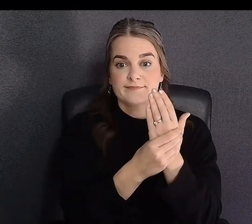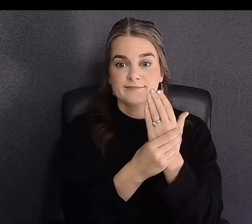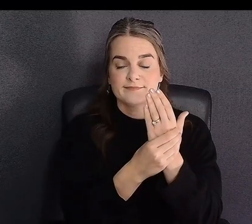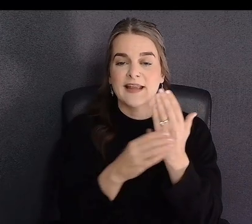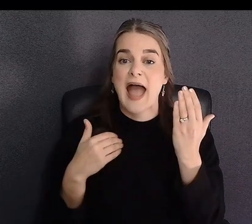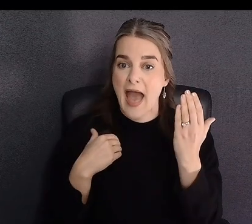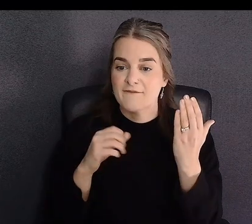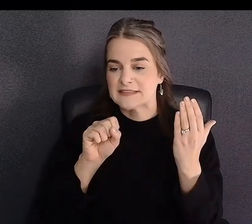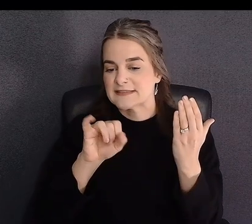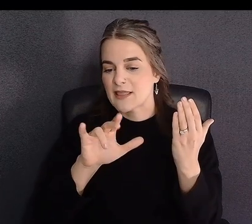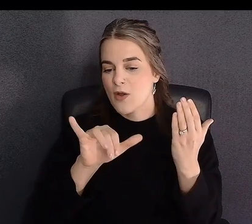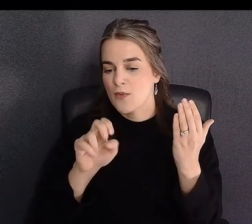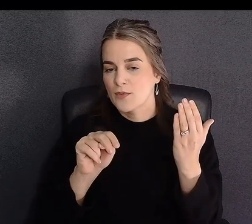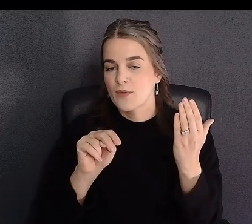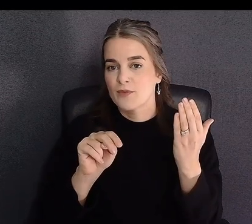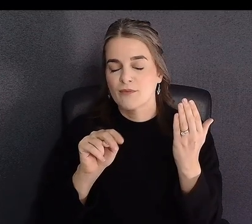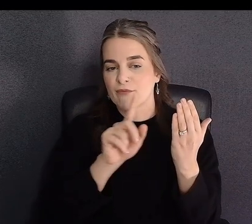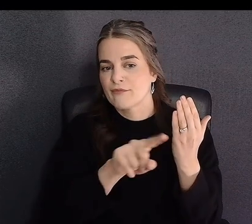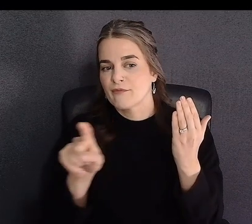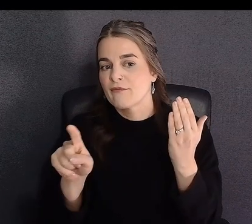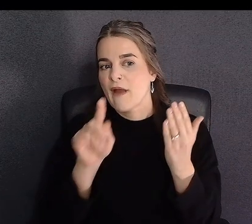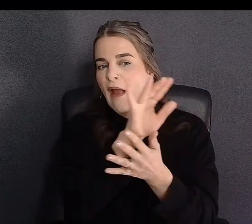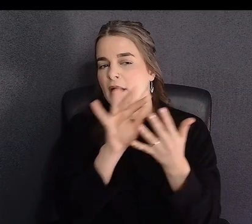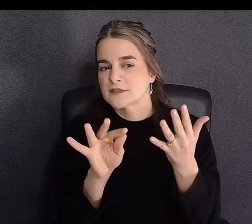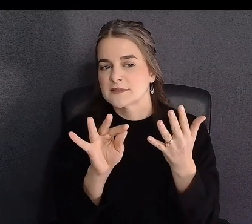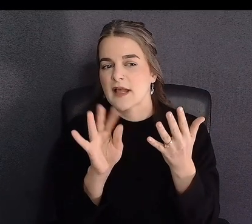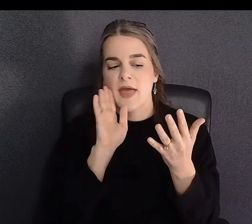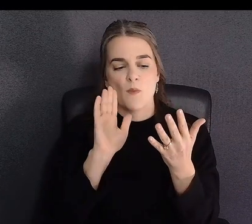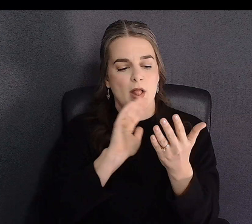They have silicone ones that attach around your hand